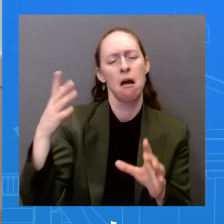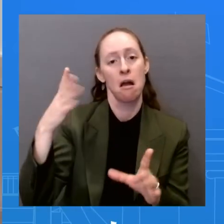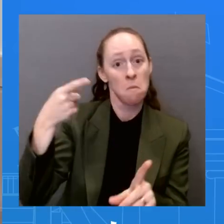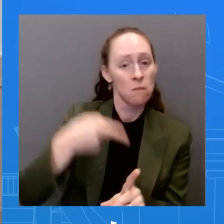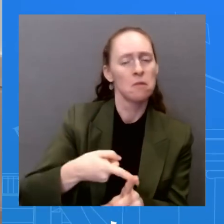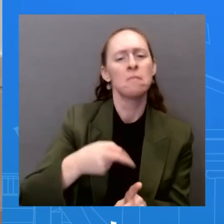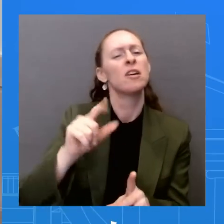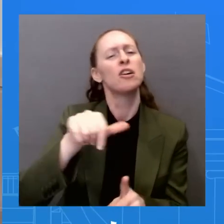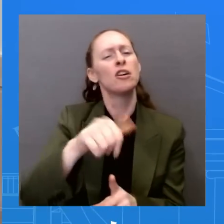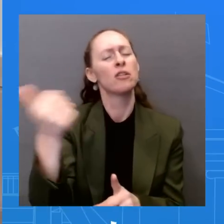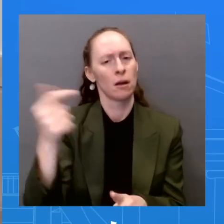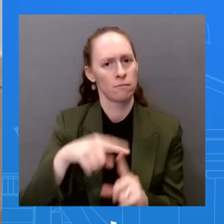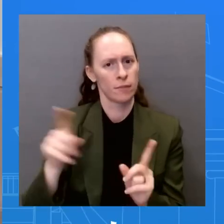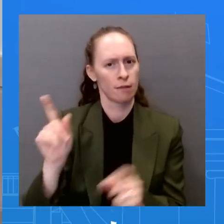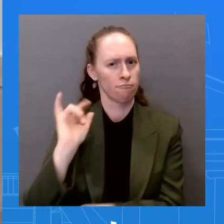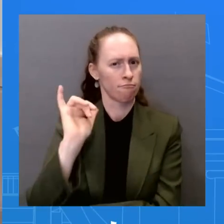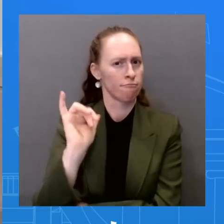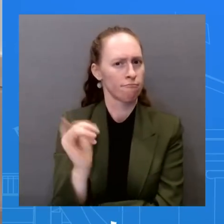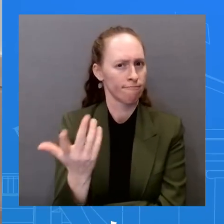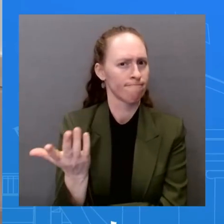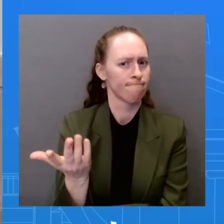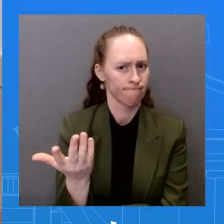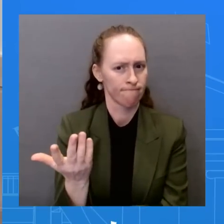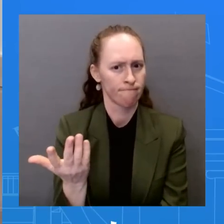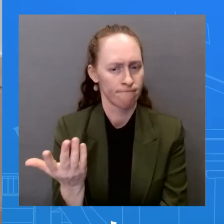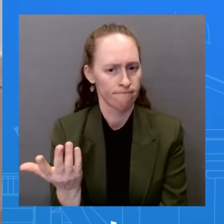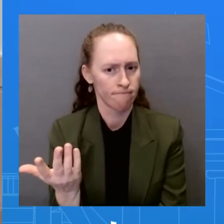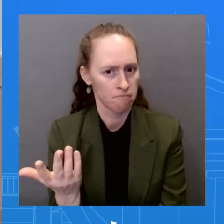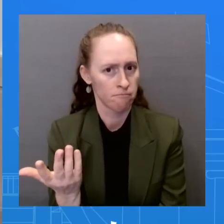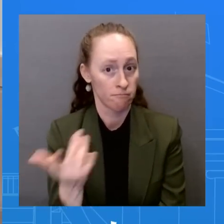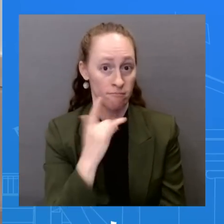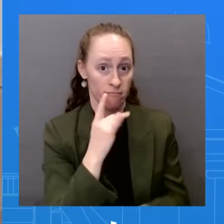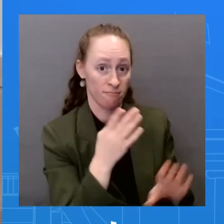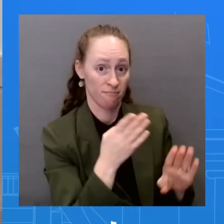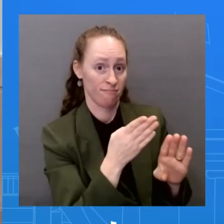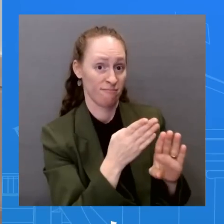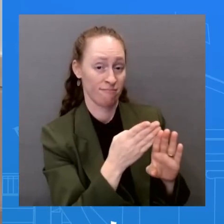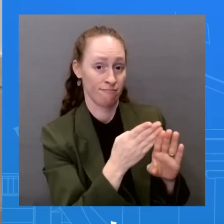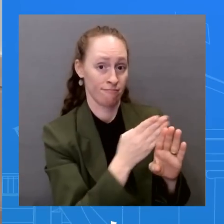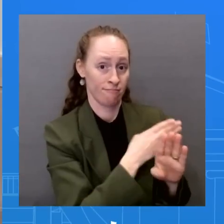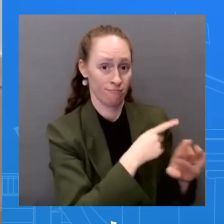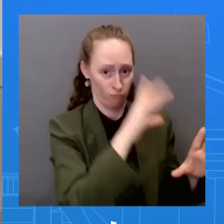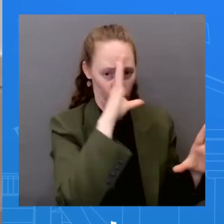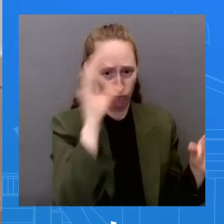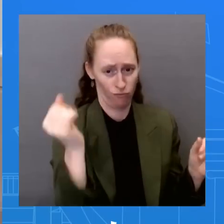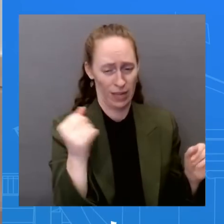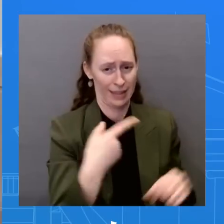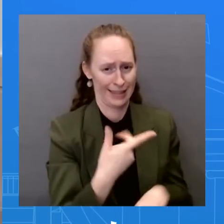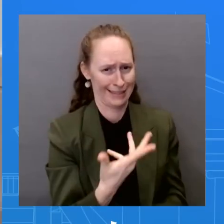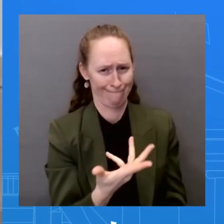So, at any point, has the President had conversations with other nations to communicate to them that that information --